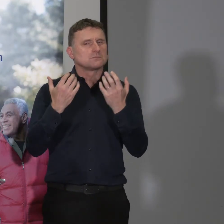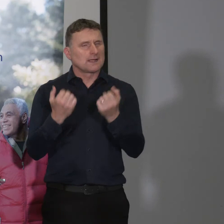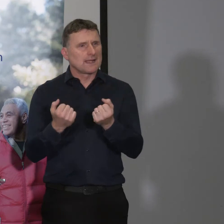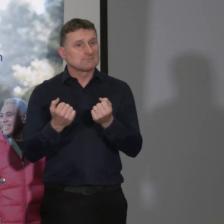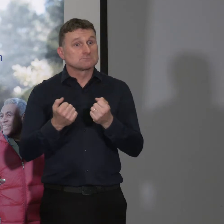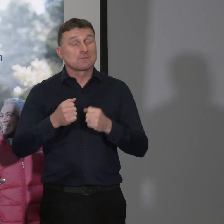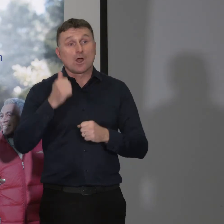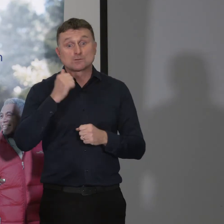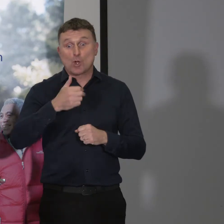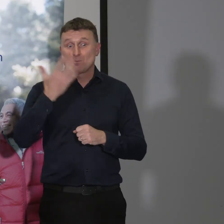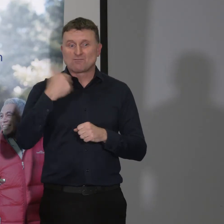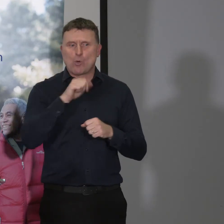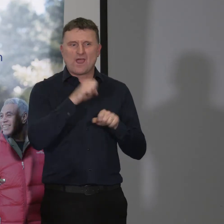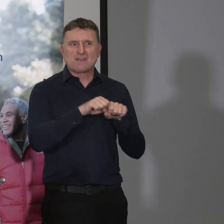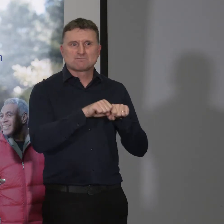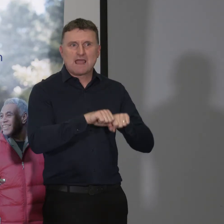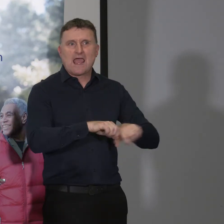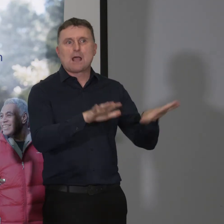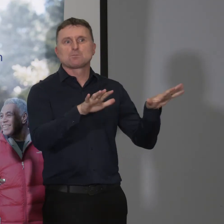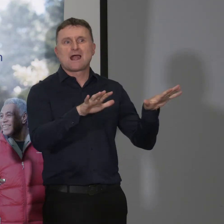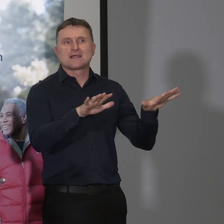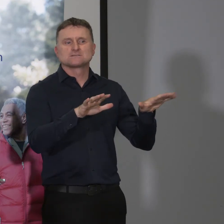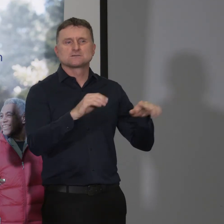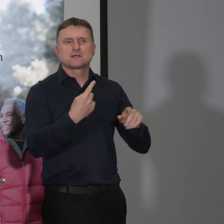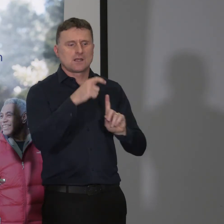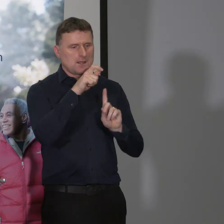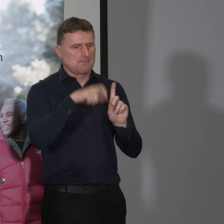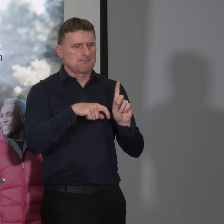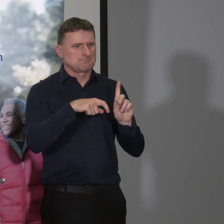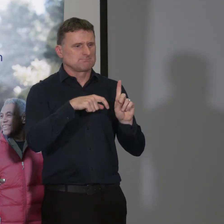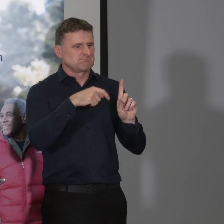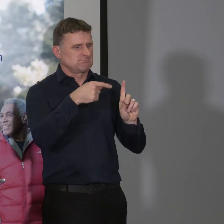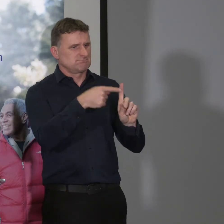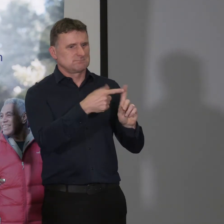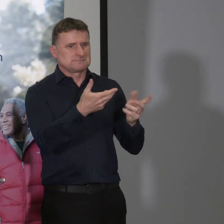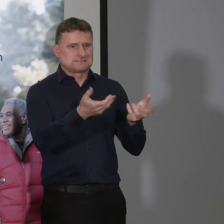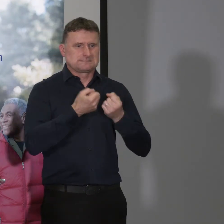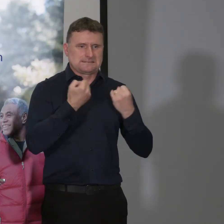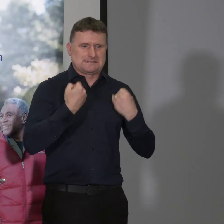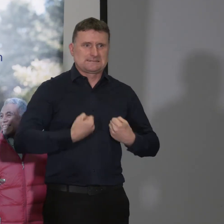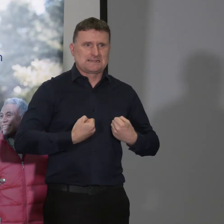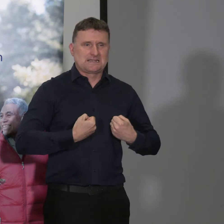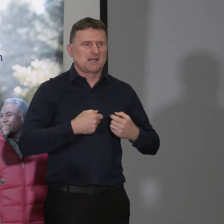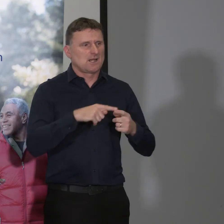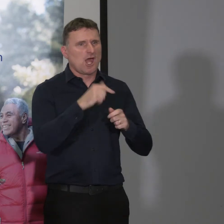outbreaks, they have tended to be driven by a single dominant